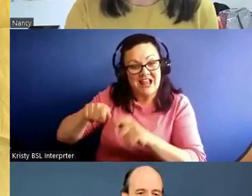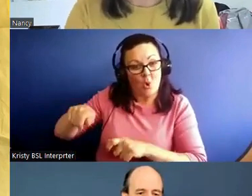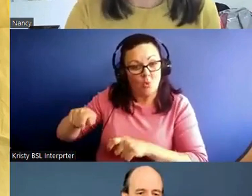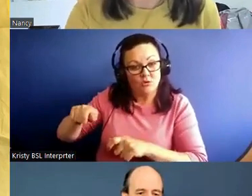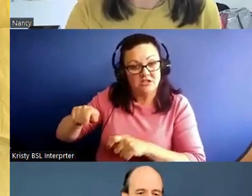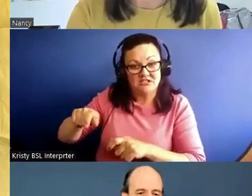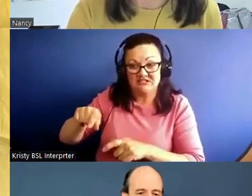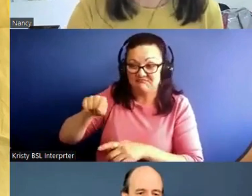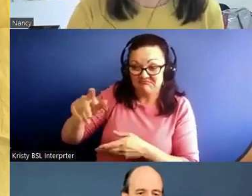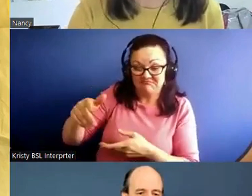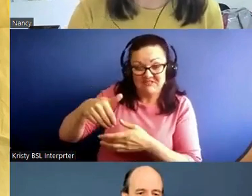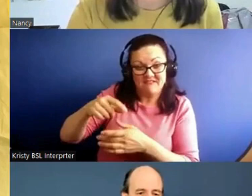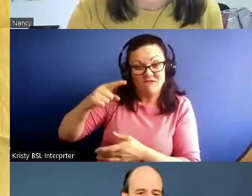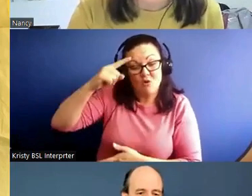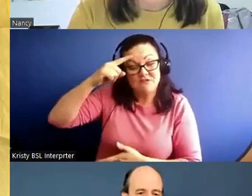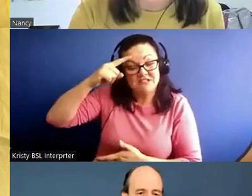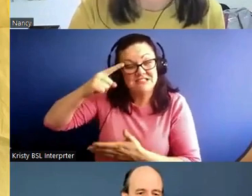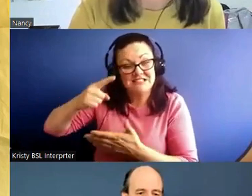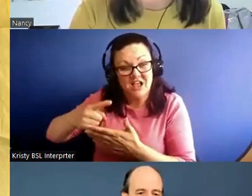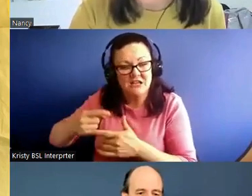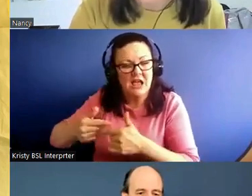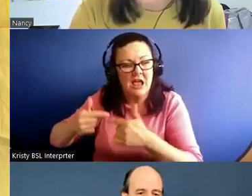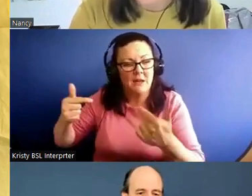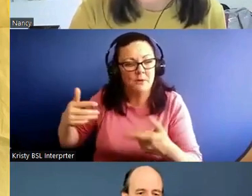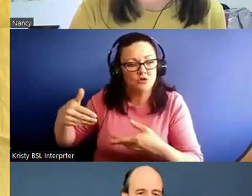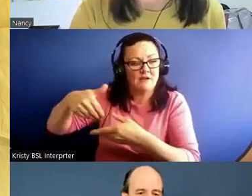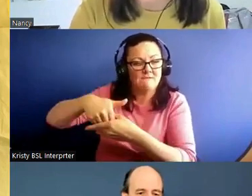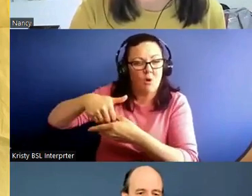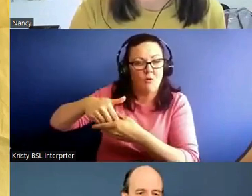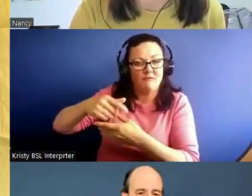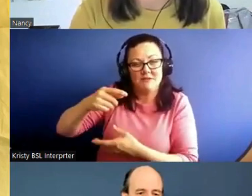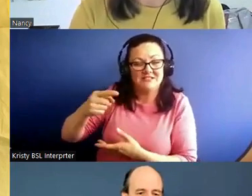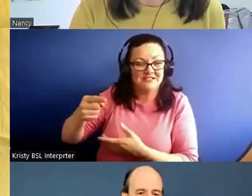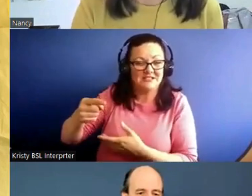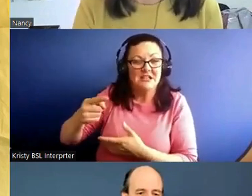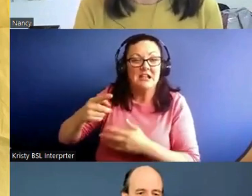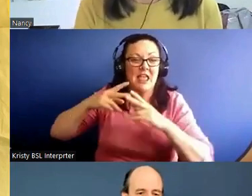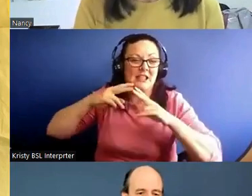development of the information or research questions. Then